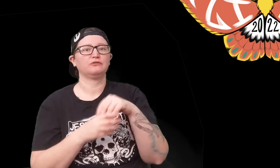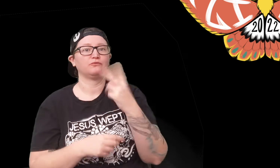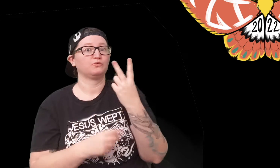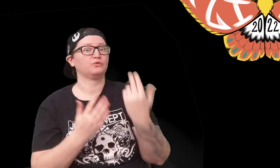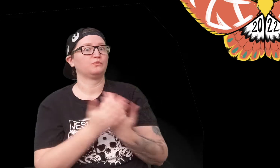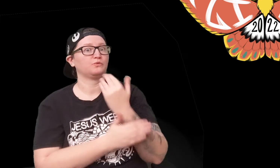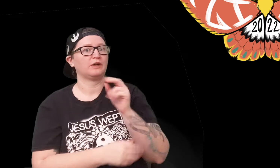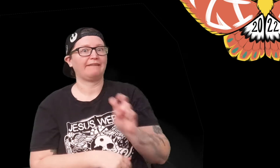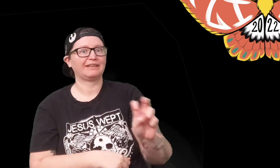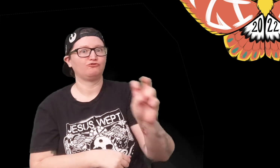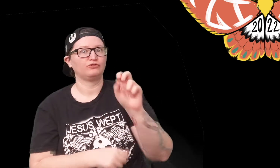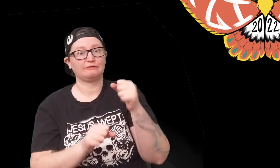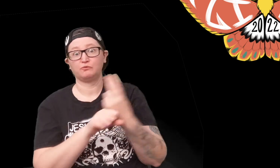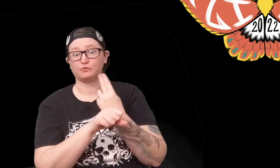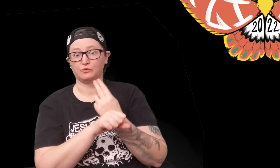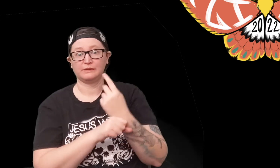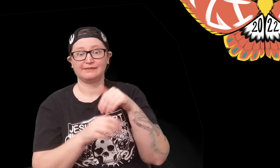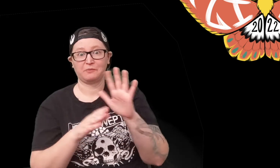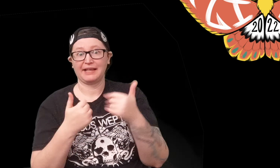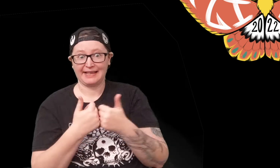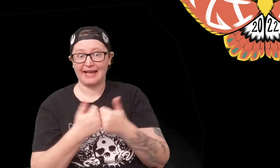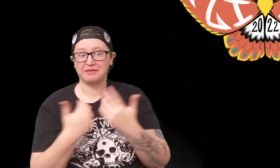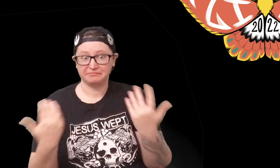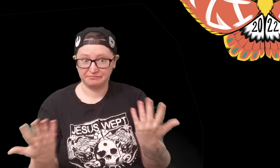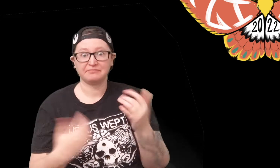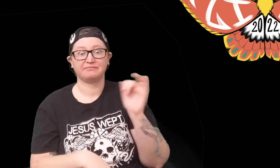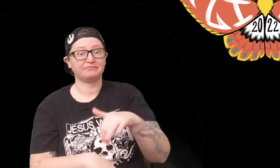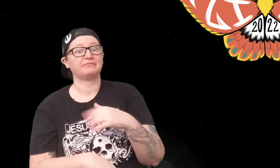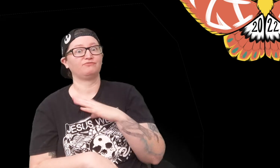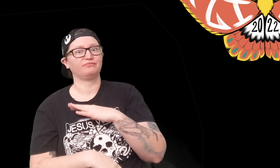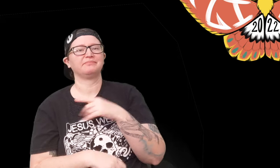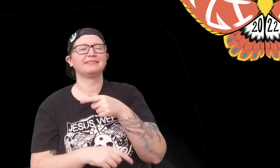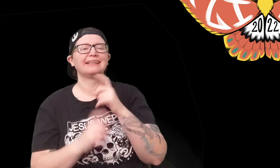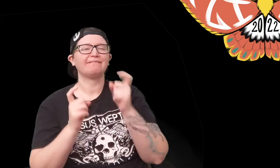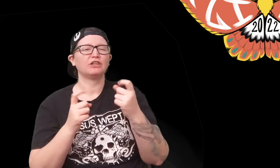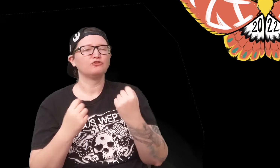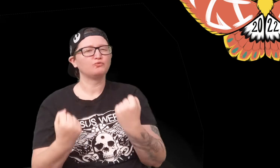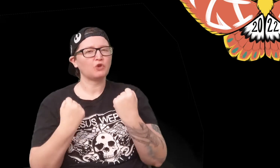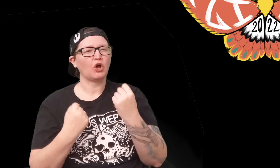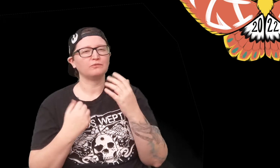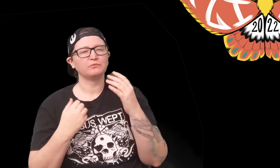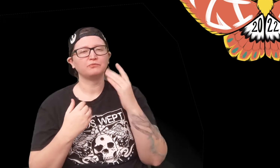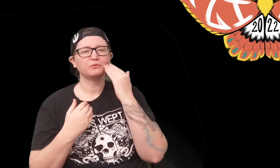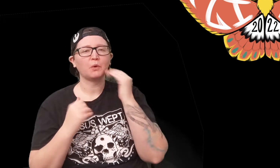like that um it's uh two different adventures so you can use that for this game and it just gives